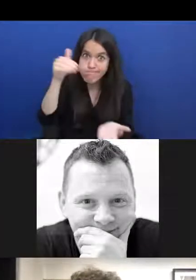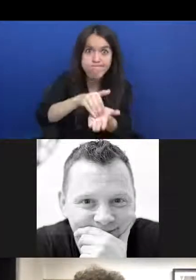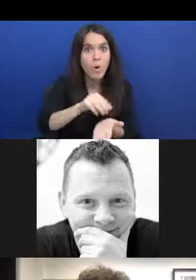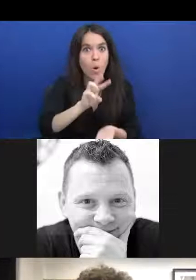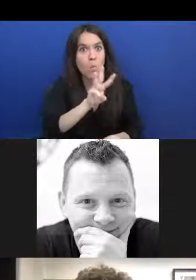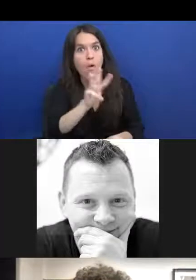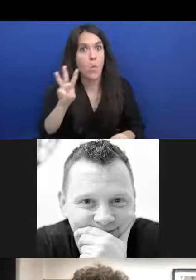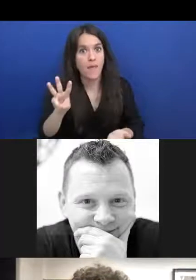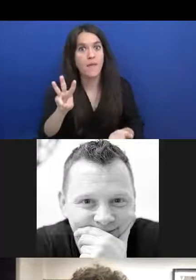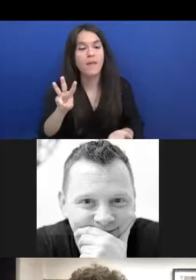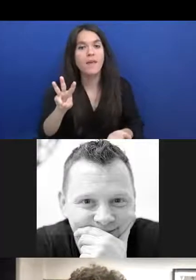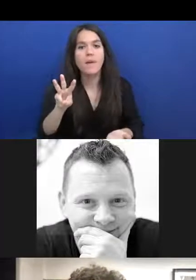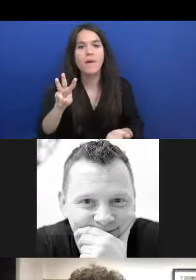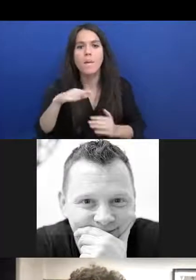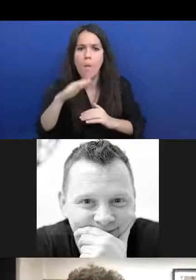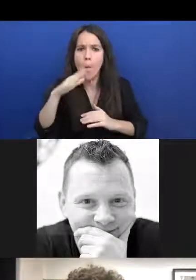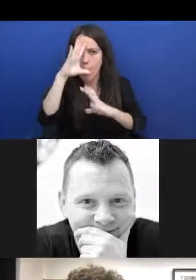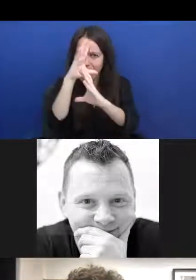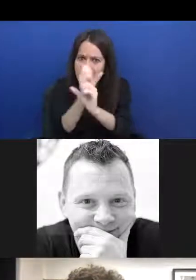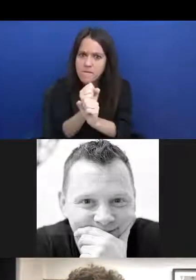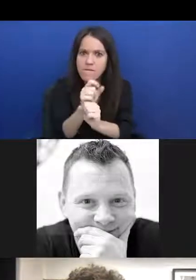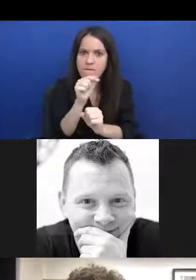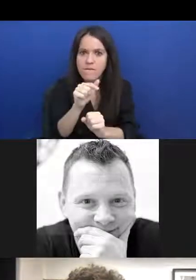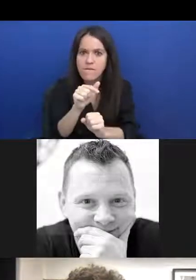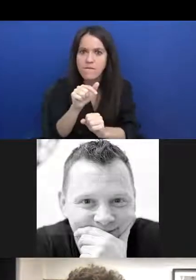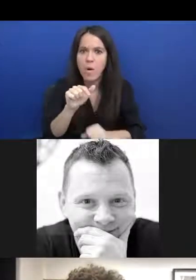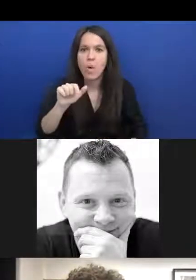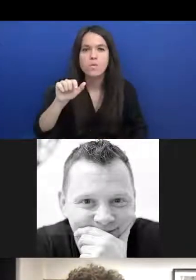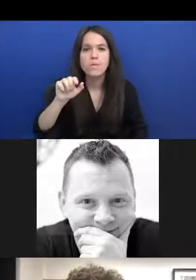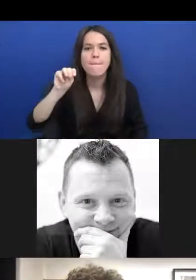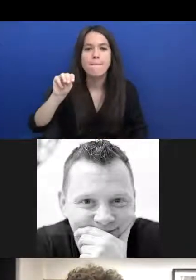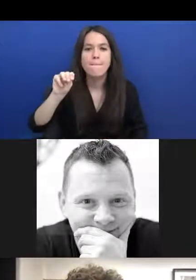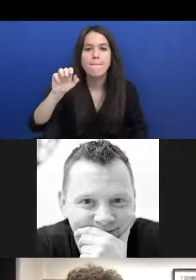my focus was the Mawng language which is a small language with a few hundred